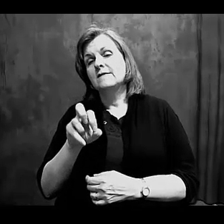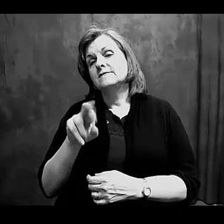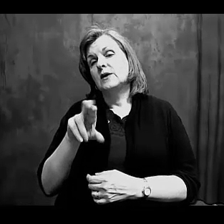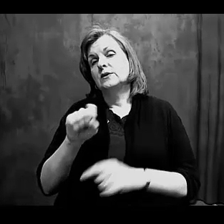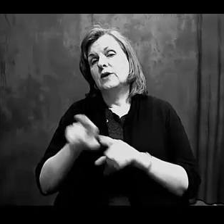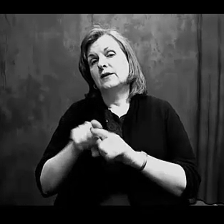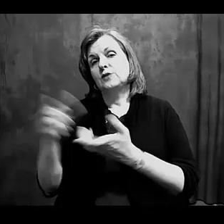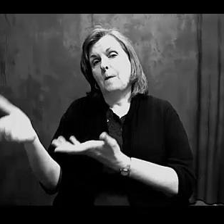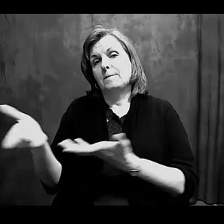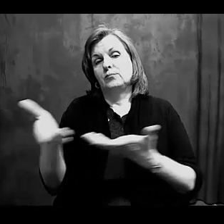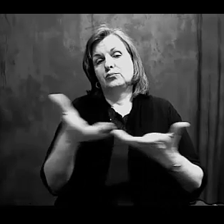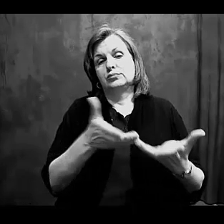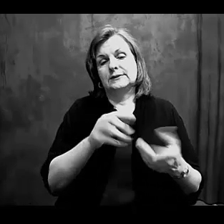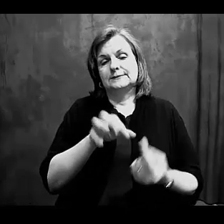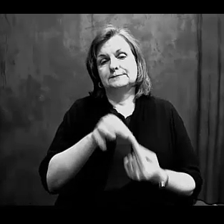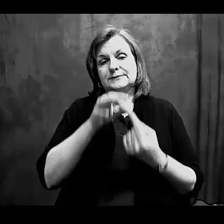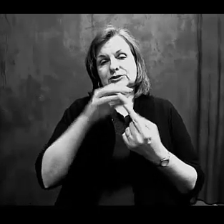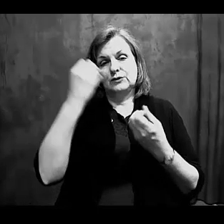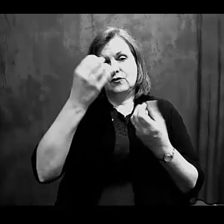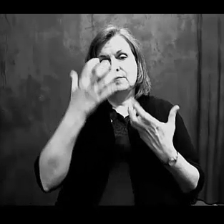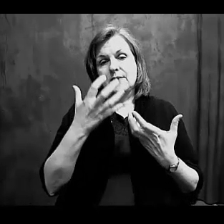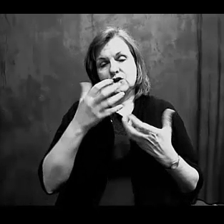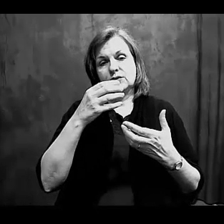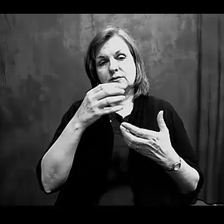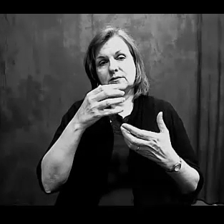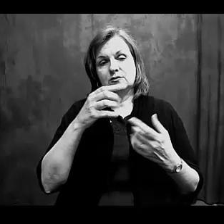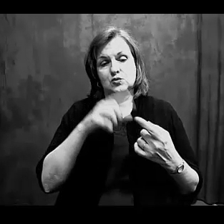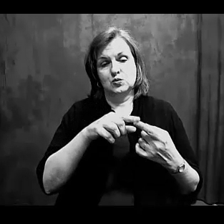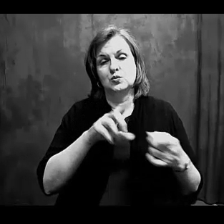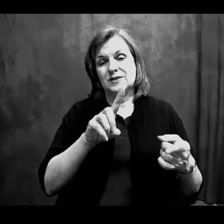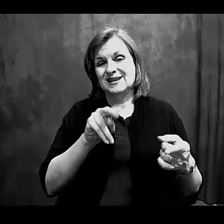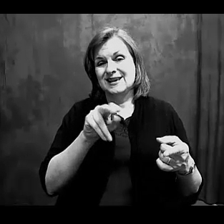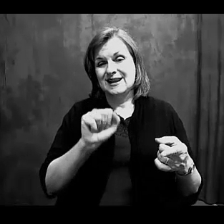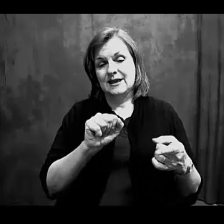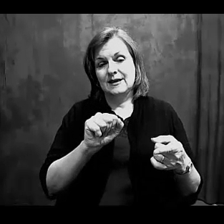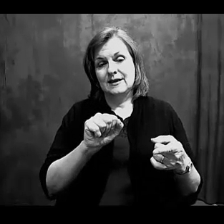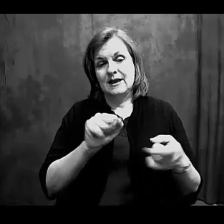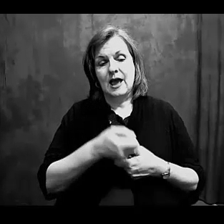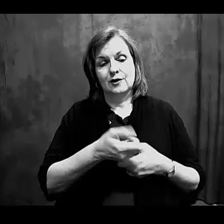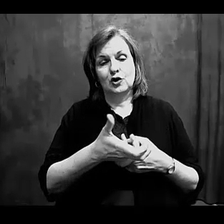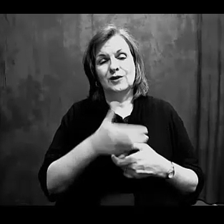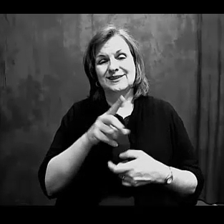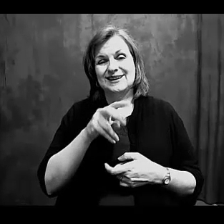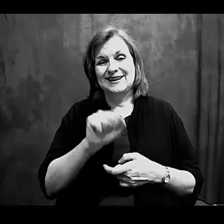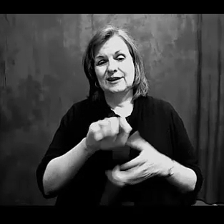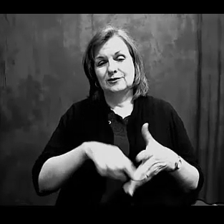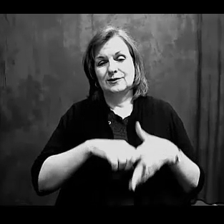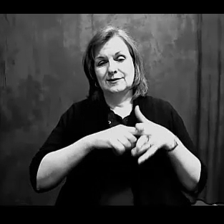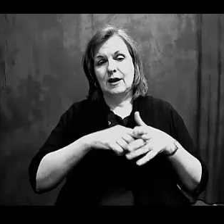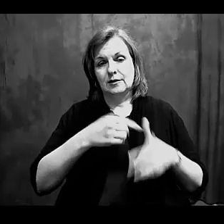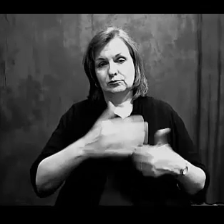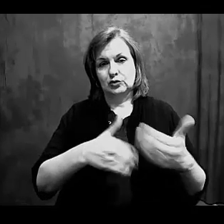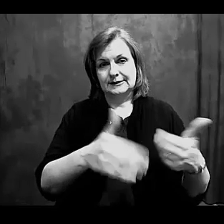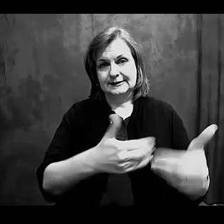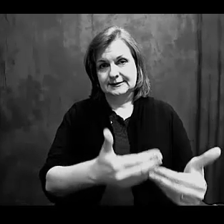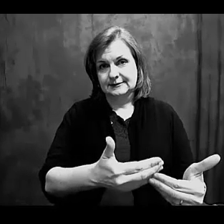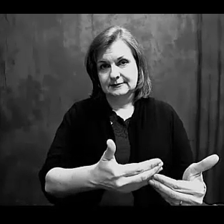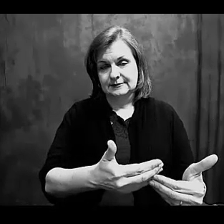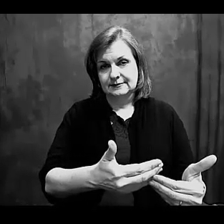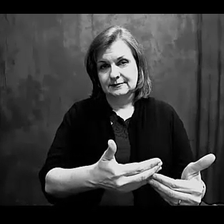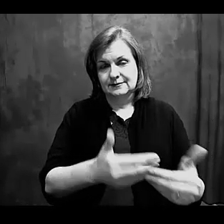to the DNA and target it to initiate particular processes -- it's actually been very important